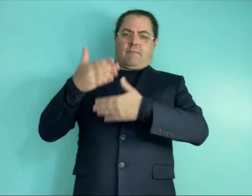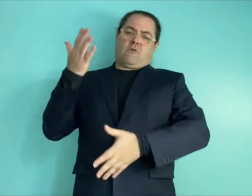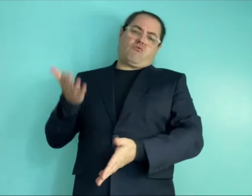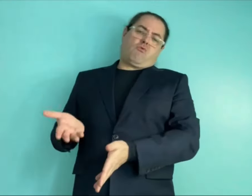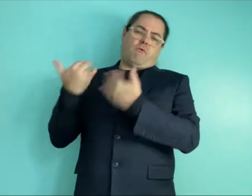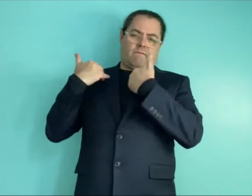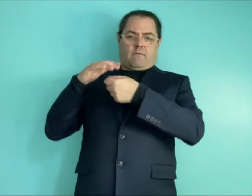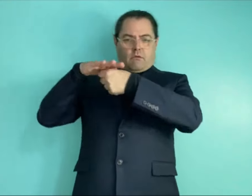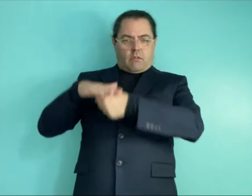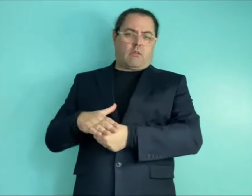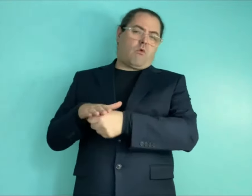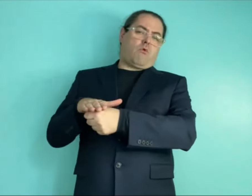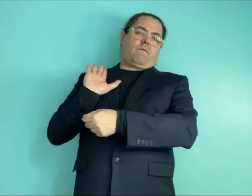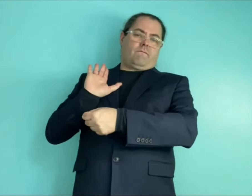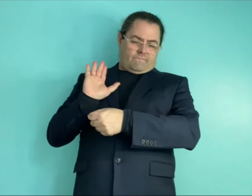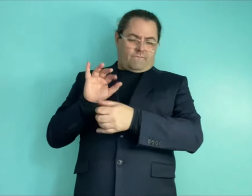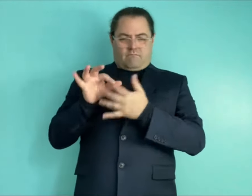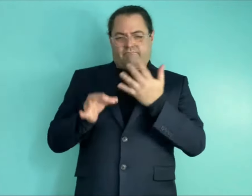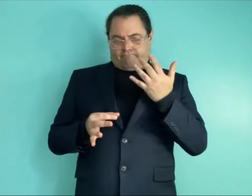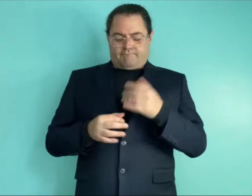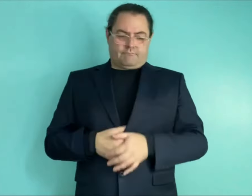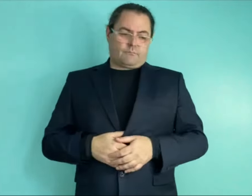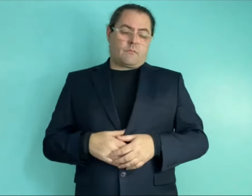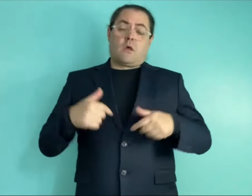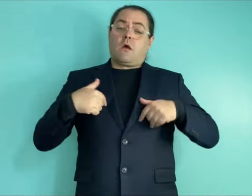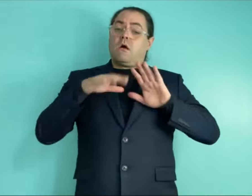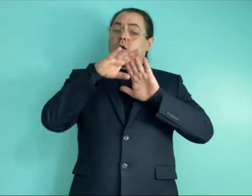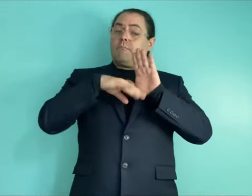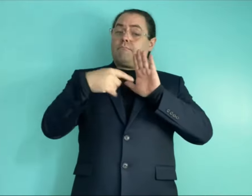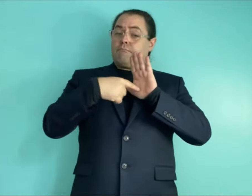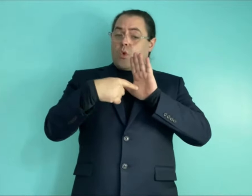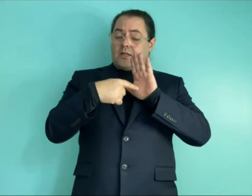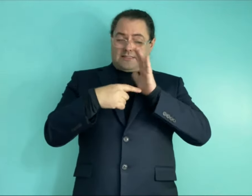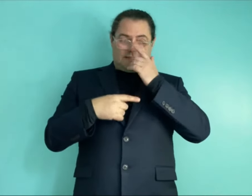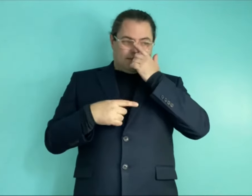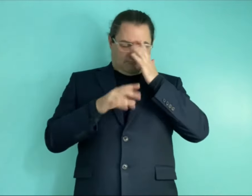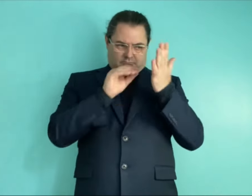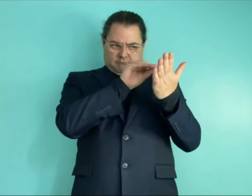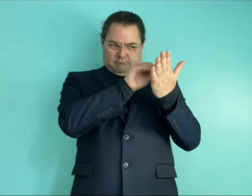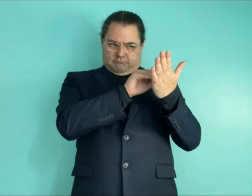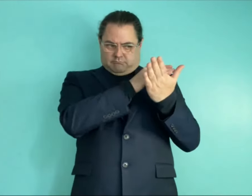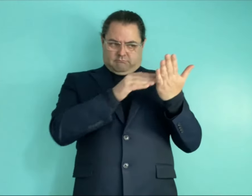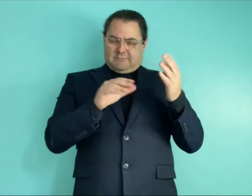policy instrument and illegal instrument. 16:18:31 A recognizes that without dealing